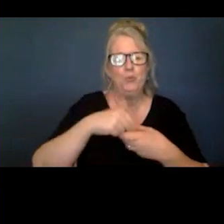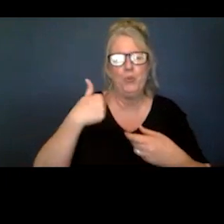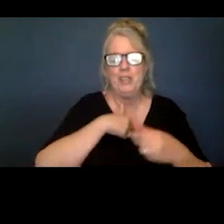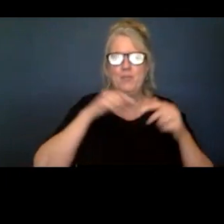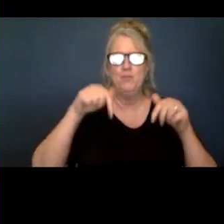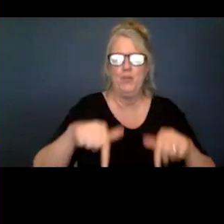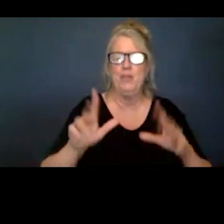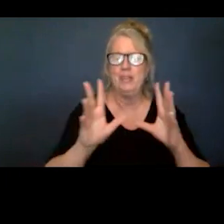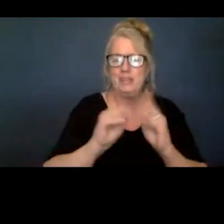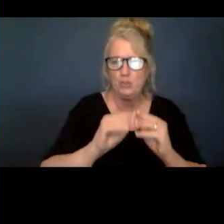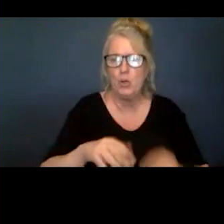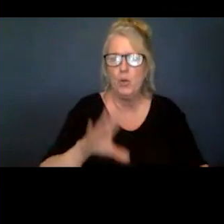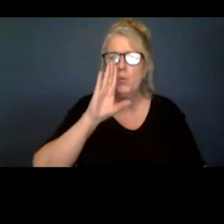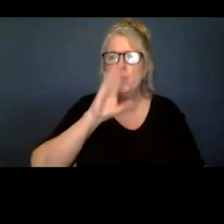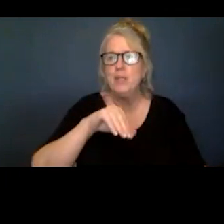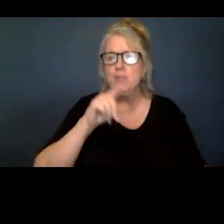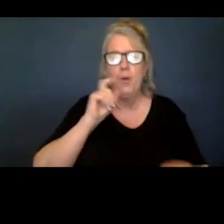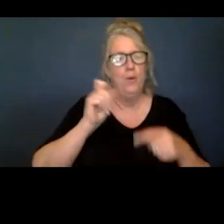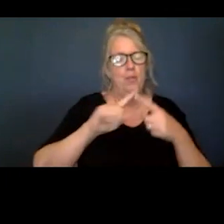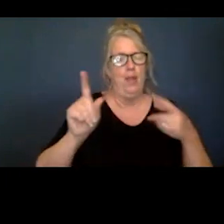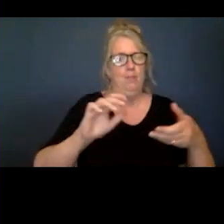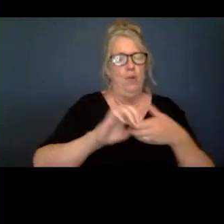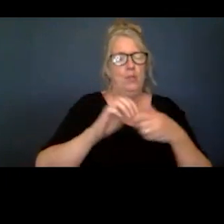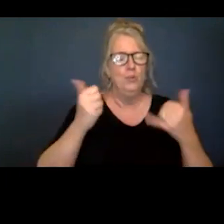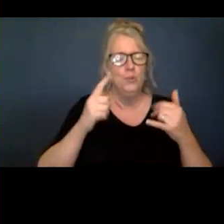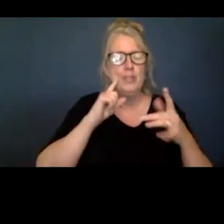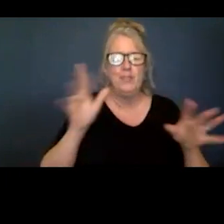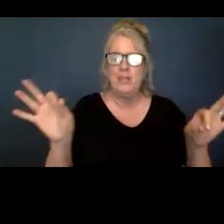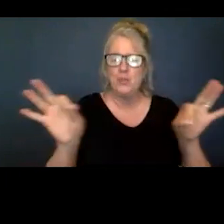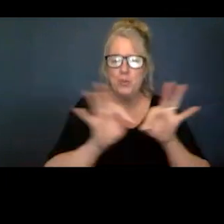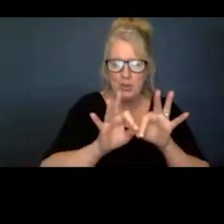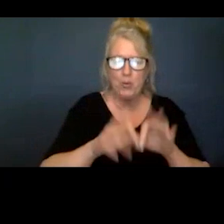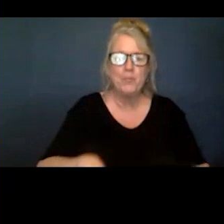We all know partnerships are critical and grant work. That said, crafting effective